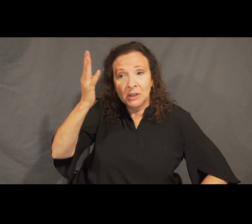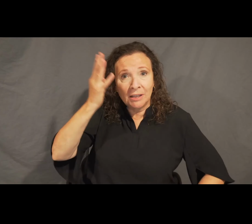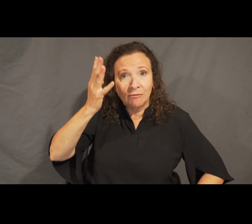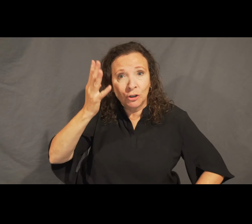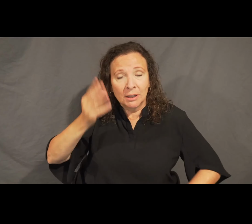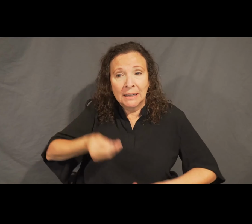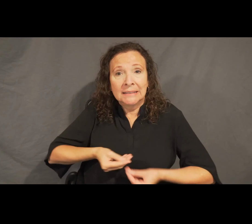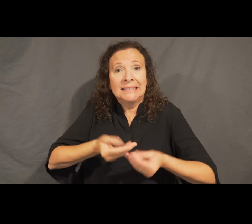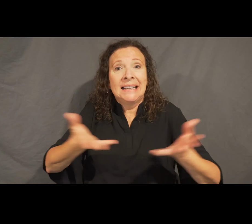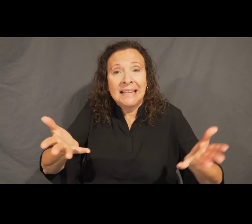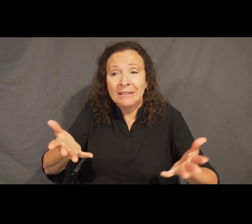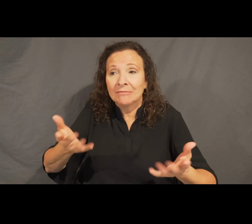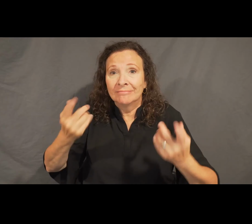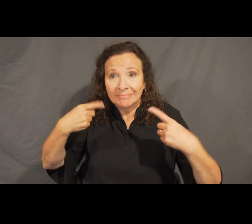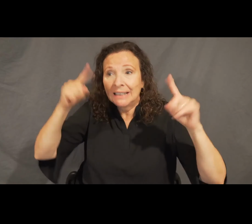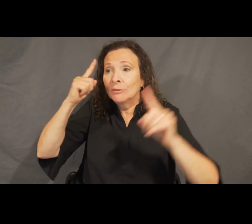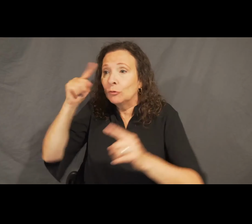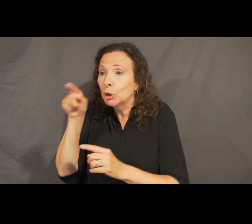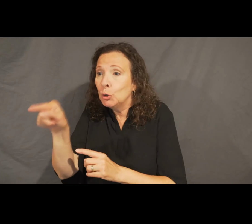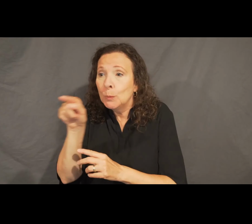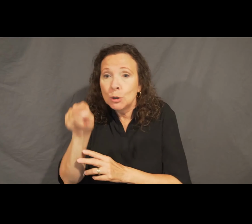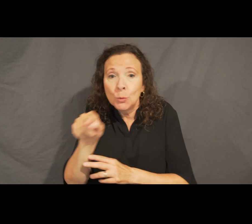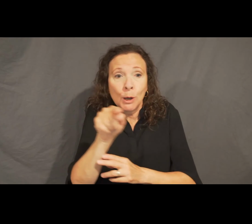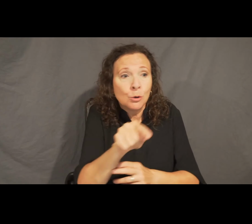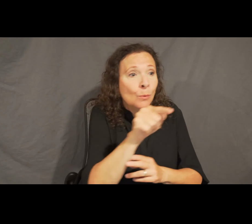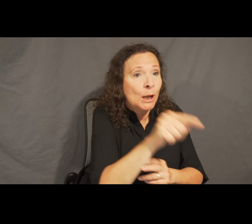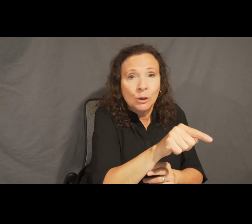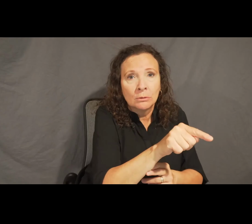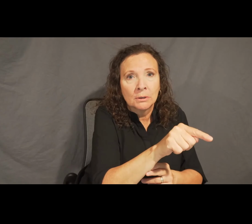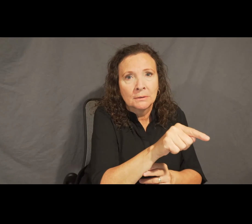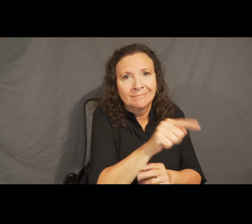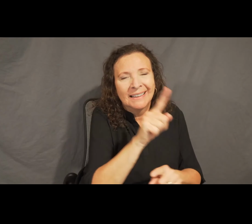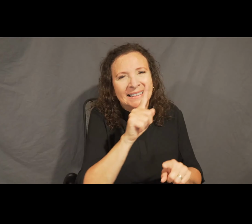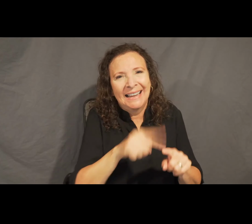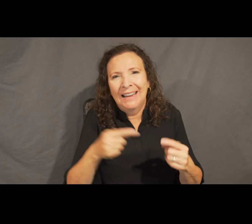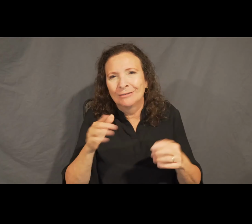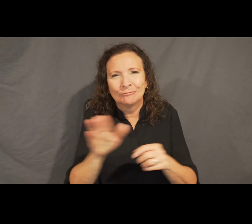The answer is, I can't. I have to be humble with this.